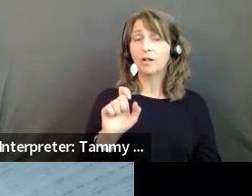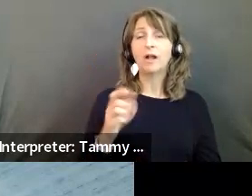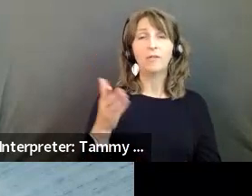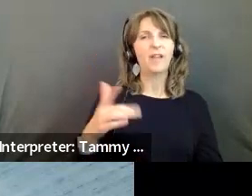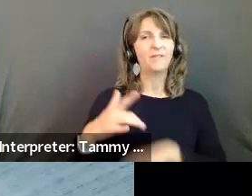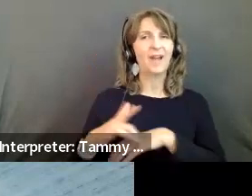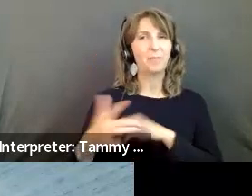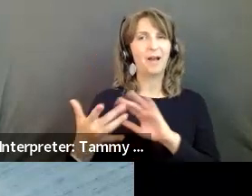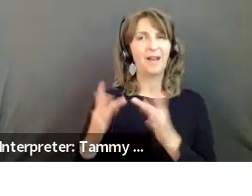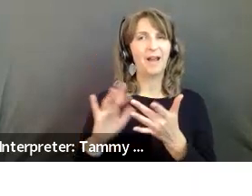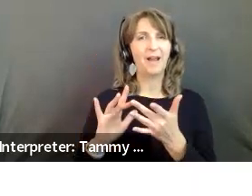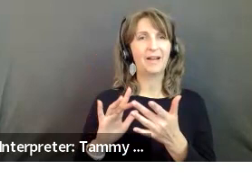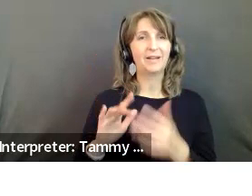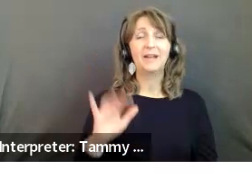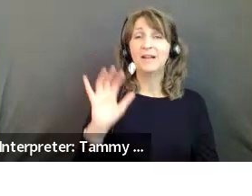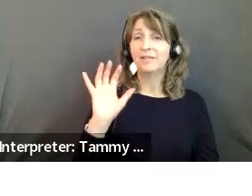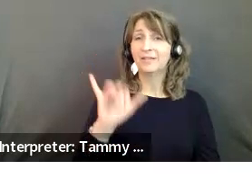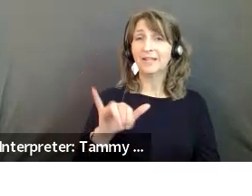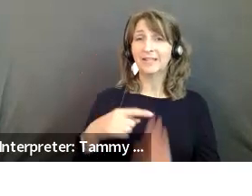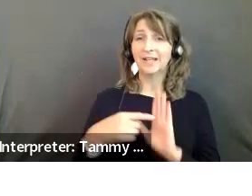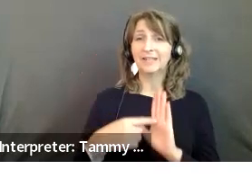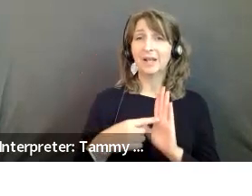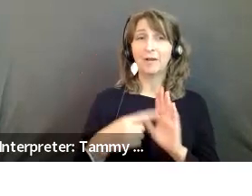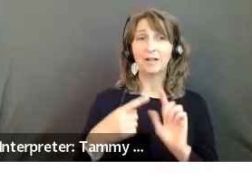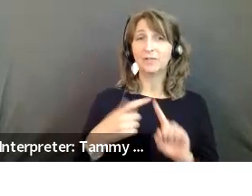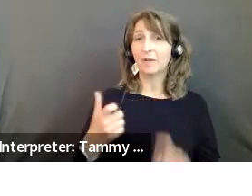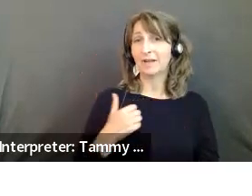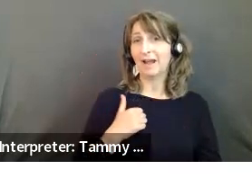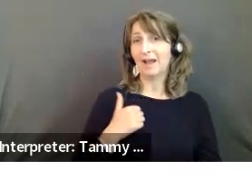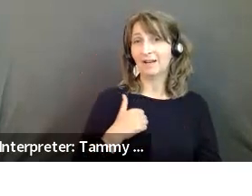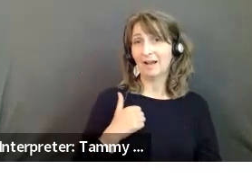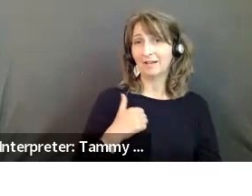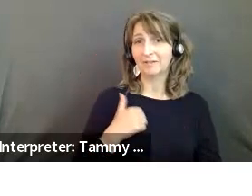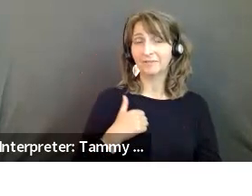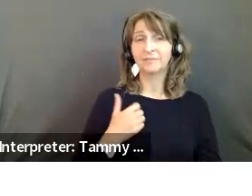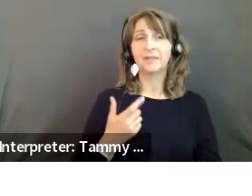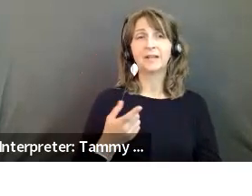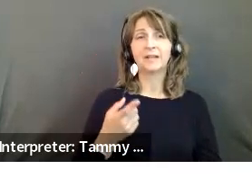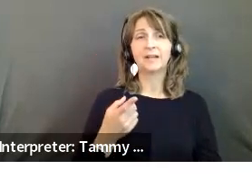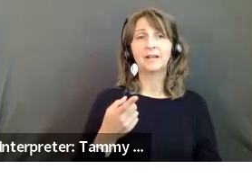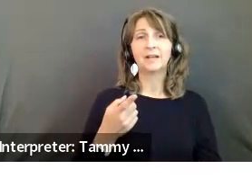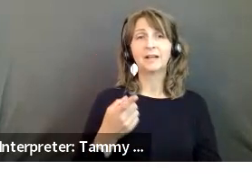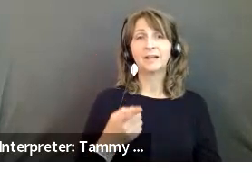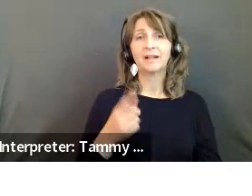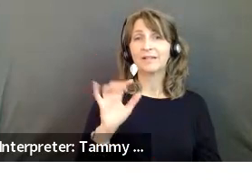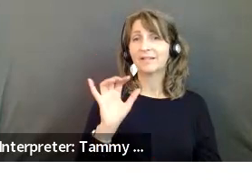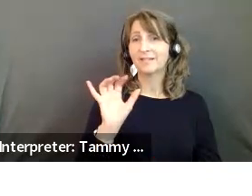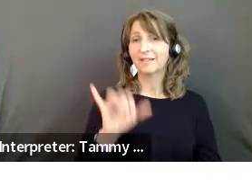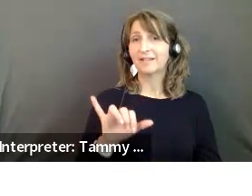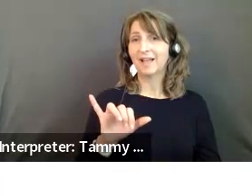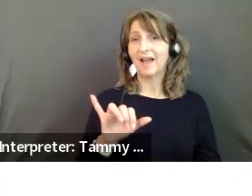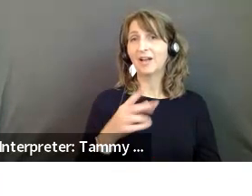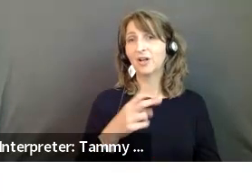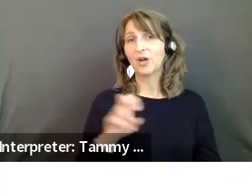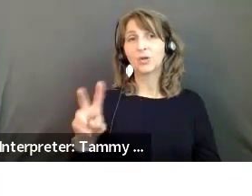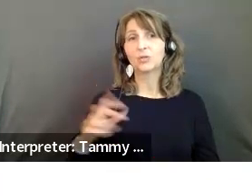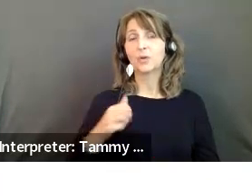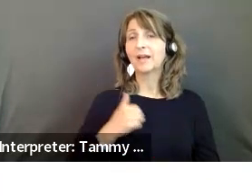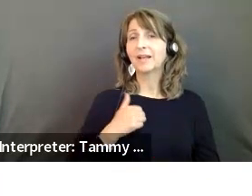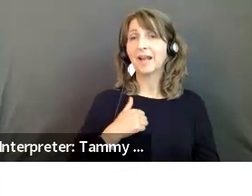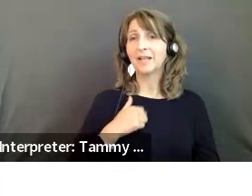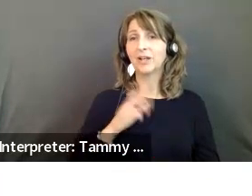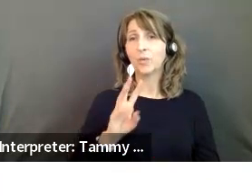This example that I put in my presentation is actually from Canada. And it goes out to this Canadian website and it's the entire.